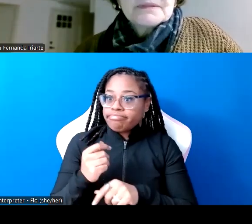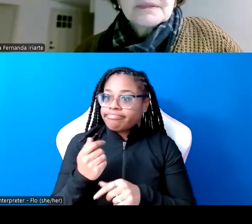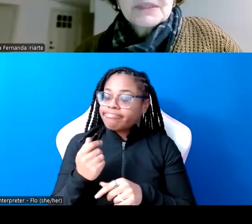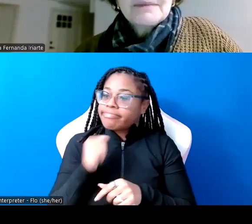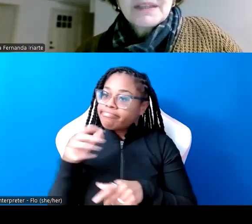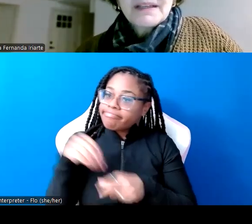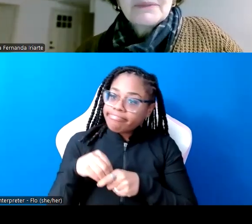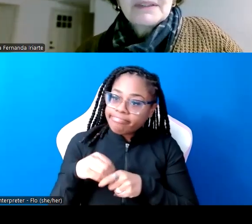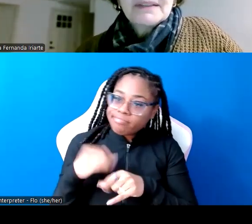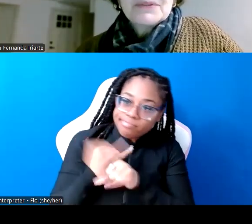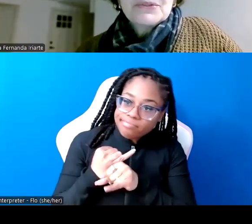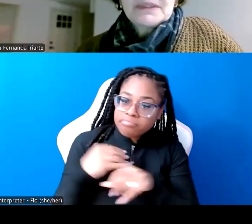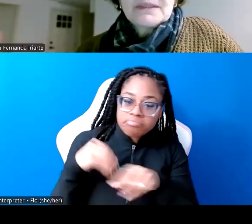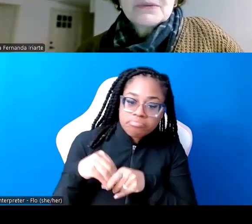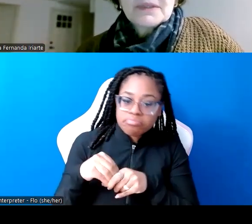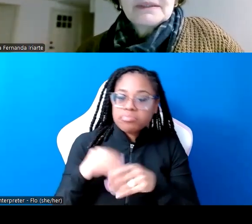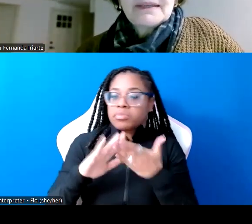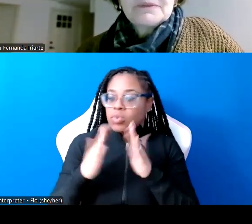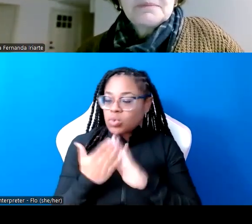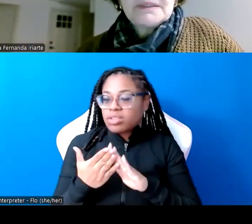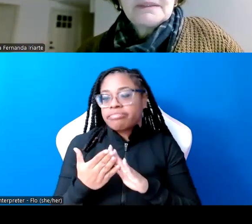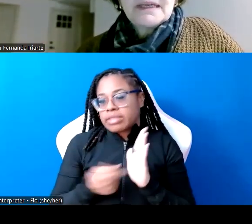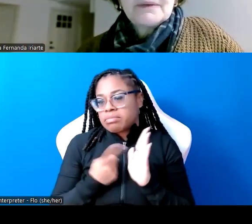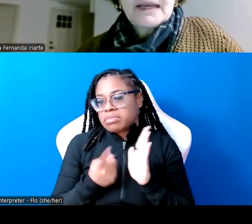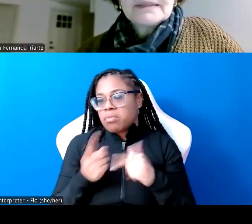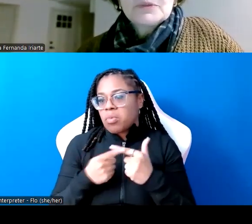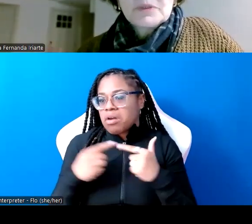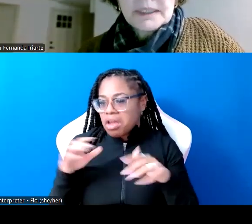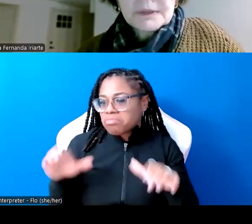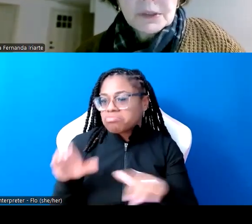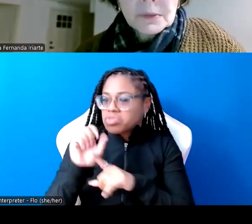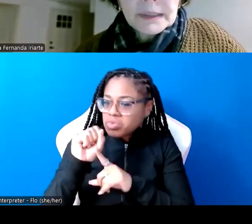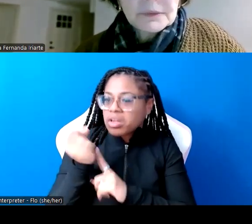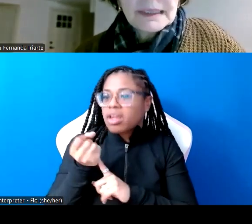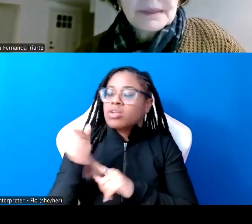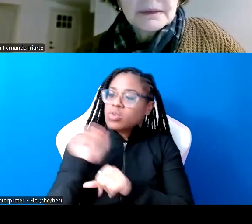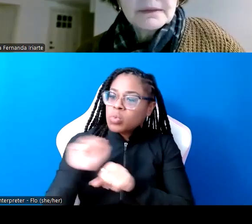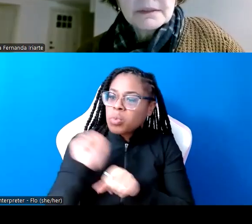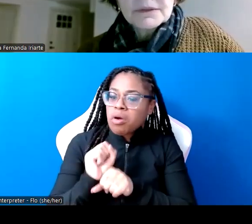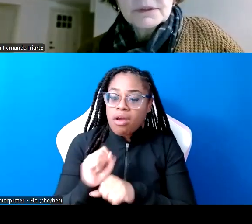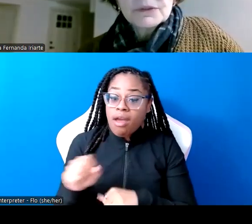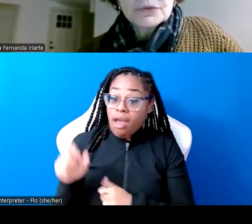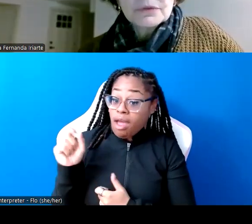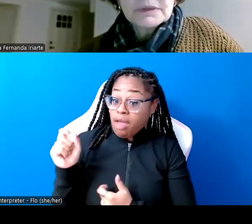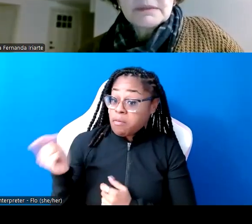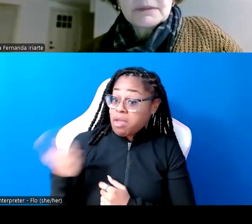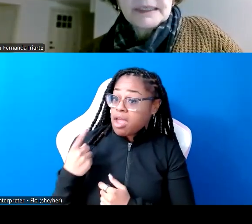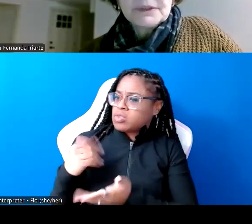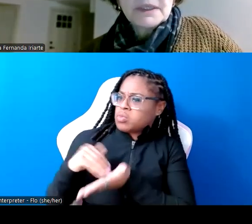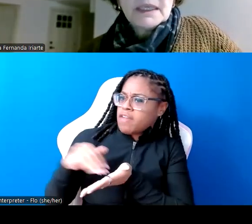Sometimes I when I was doing casework, I would be I would ask for what waiver are you want? Why am I in the institutional deeming waiver?